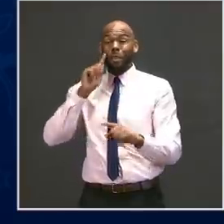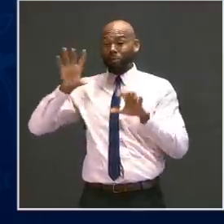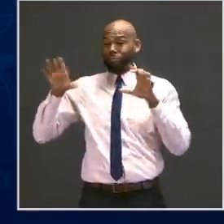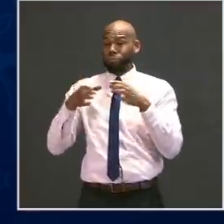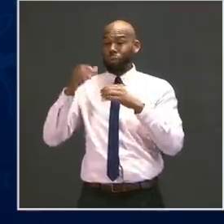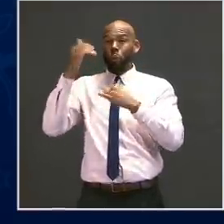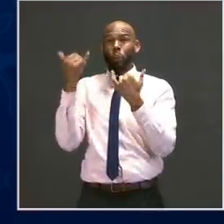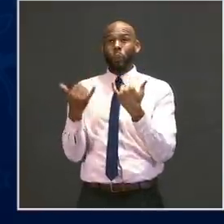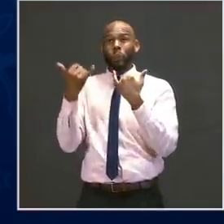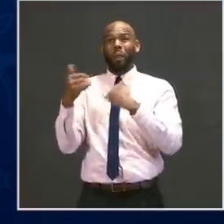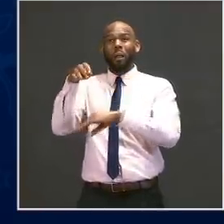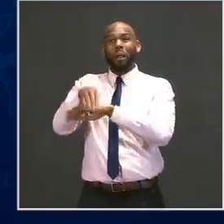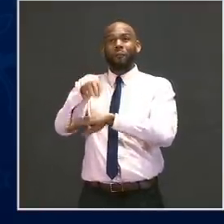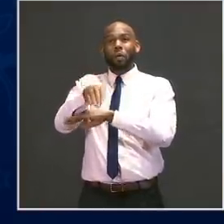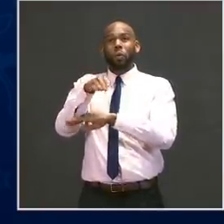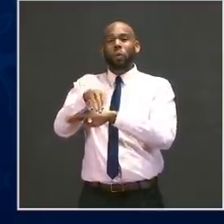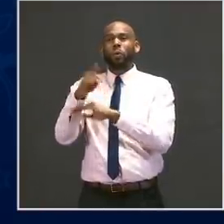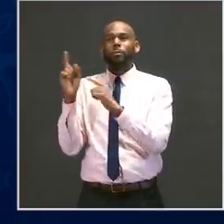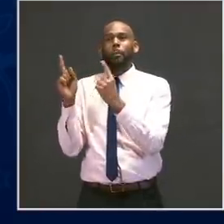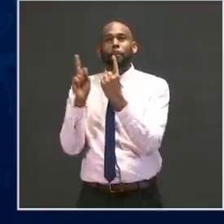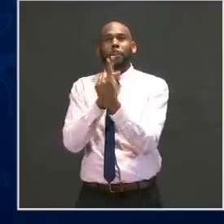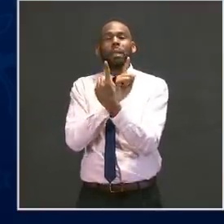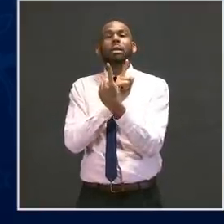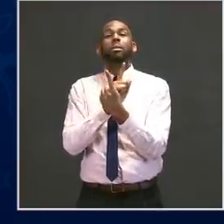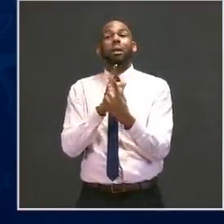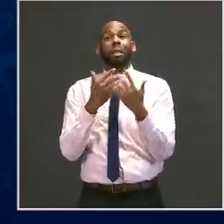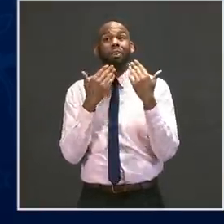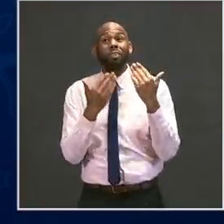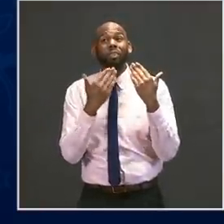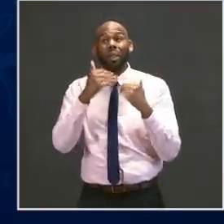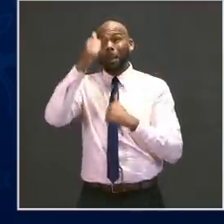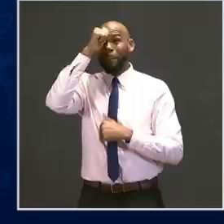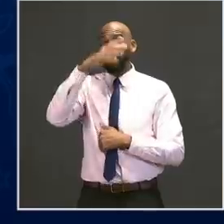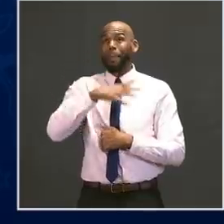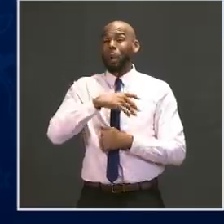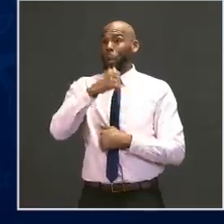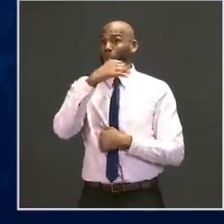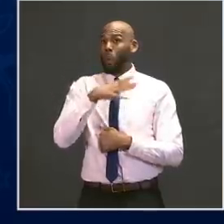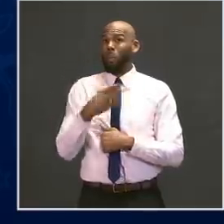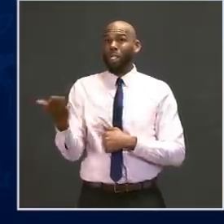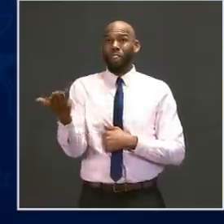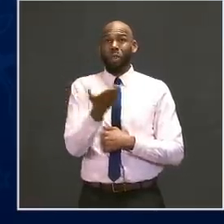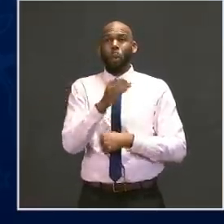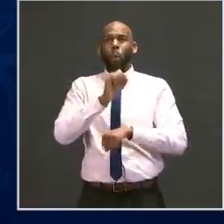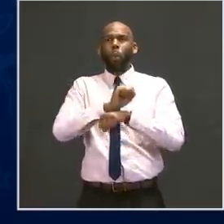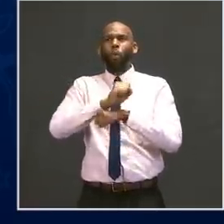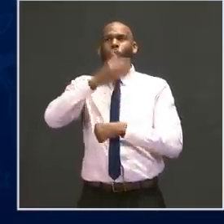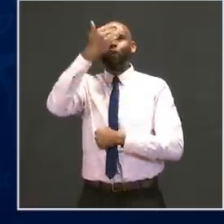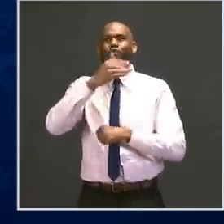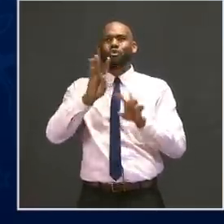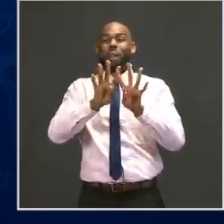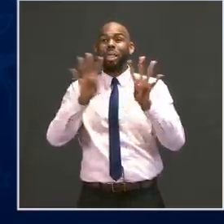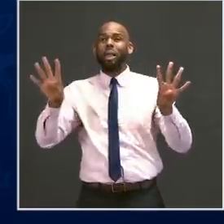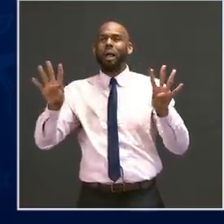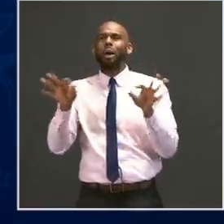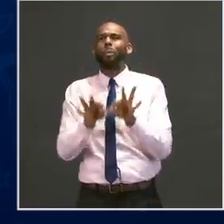It's an opportunity to visit with and thank the men and women who are on the frontlines of the important research happening there.